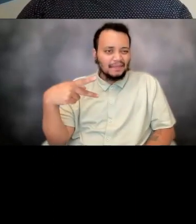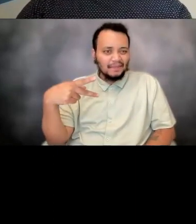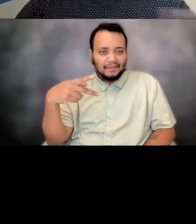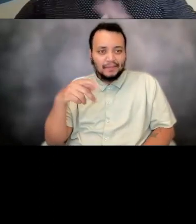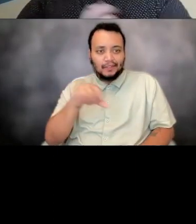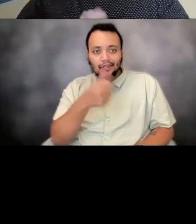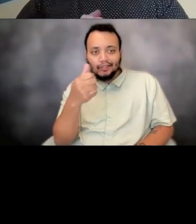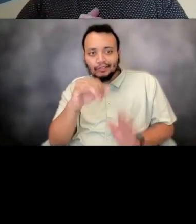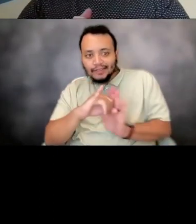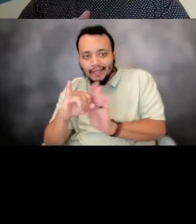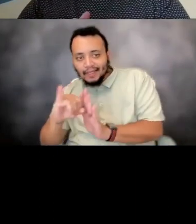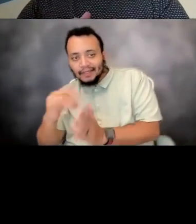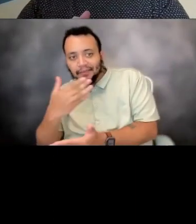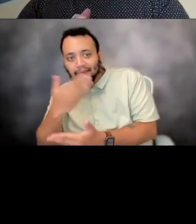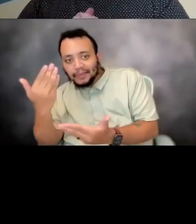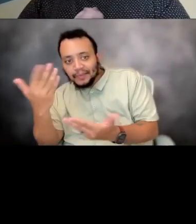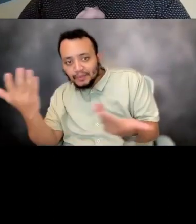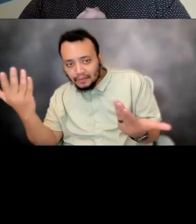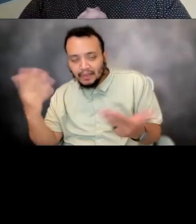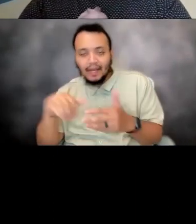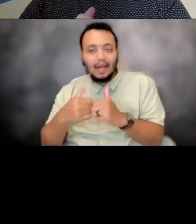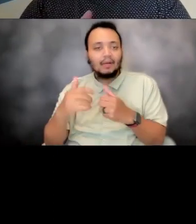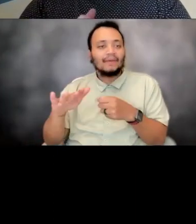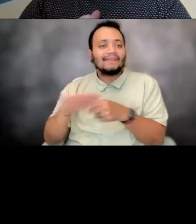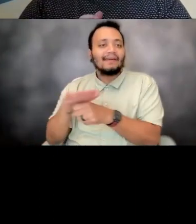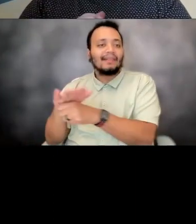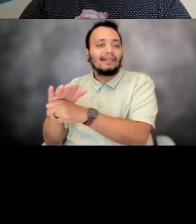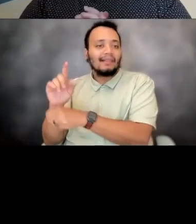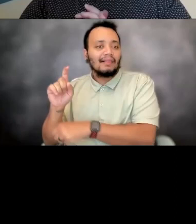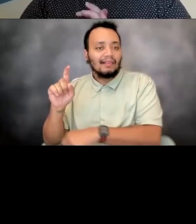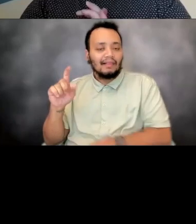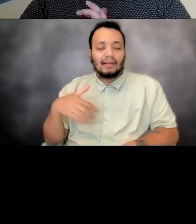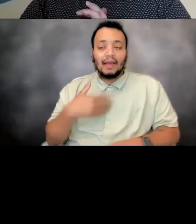and going to fill and is a good reminder to everyone that